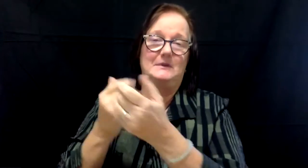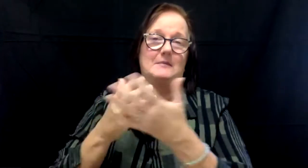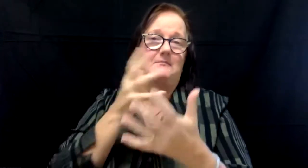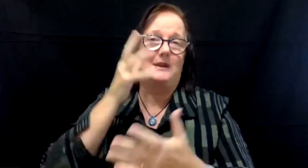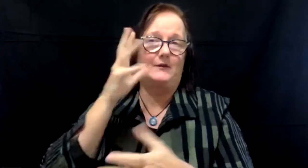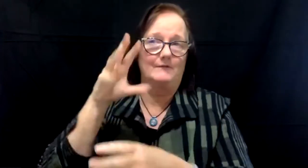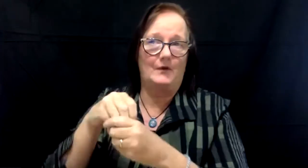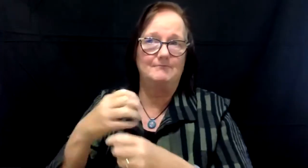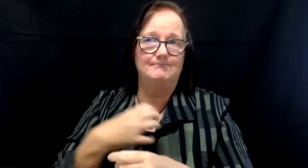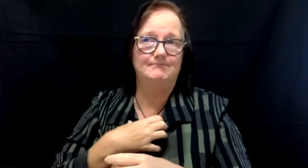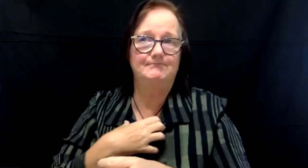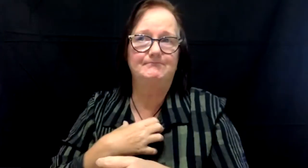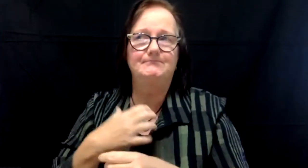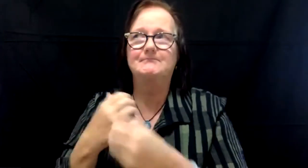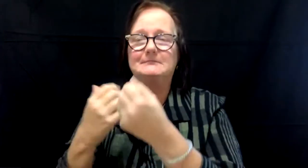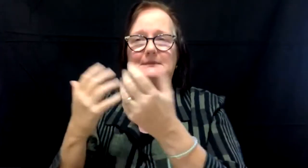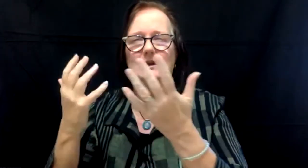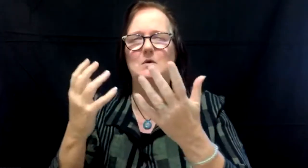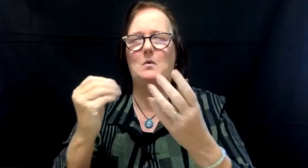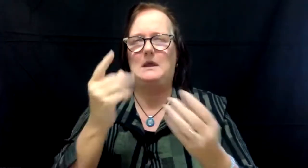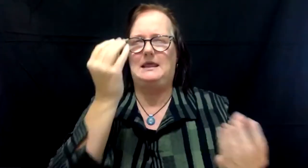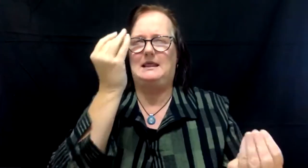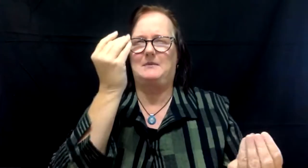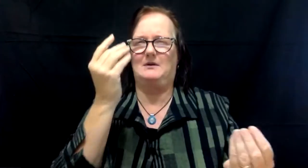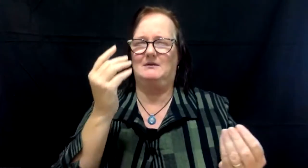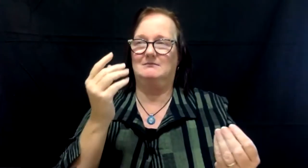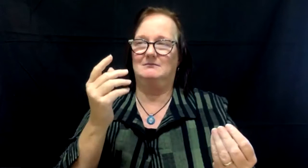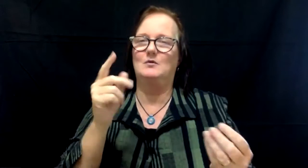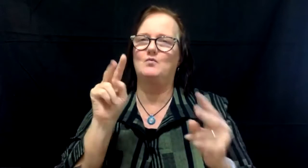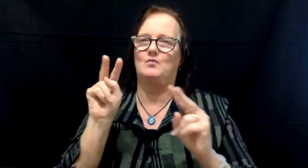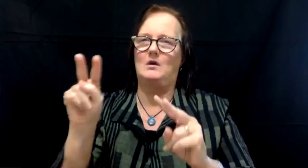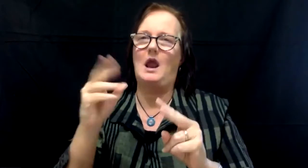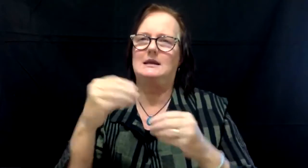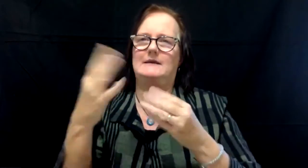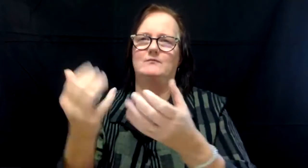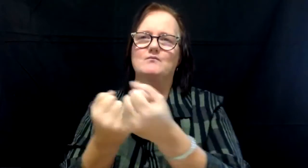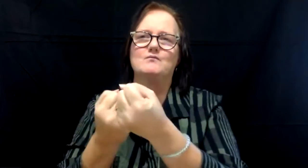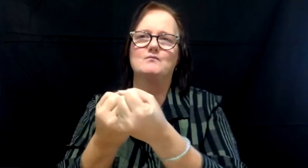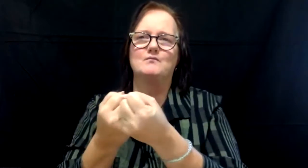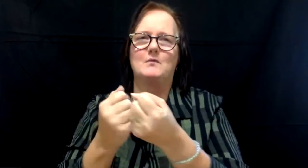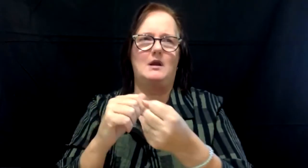Parents of Deaf children are now launching complaints. So... think about it. Look after these schools and give them support.